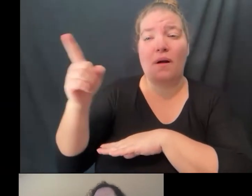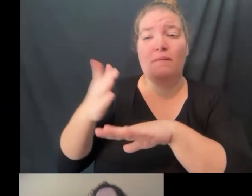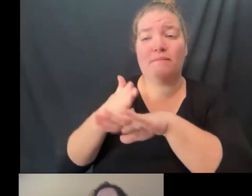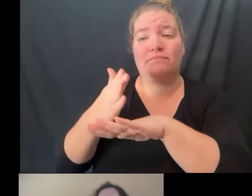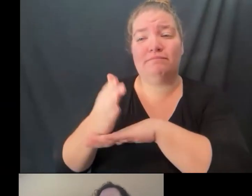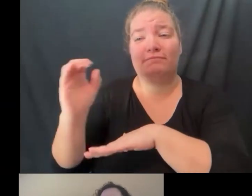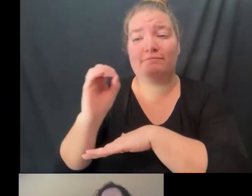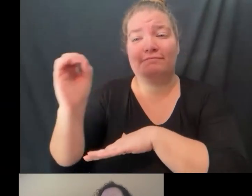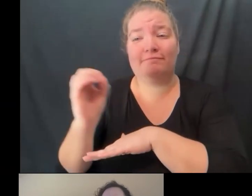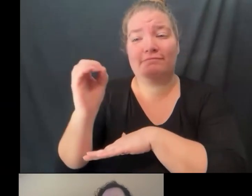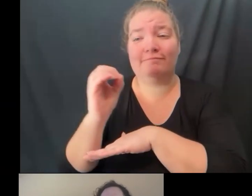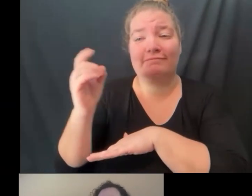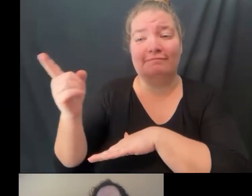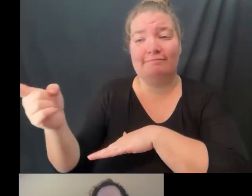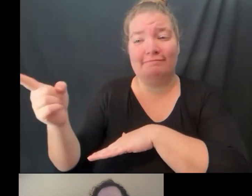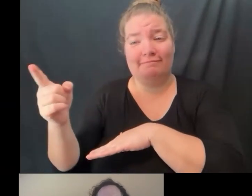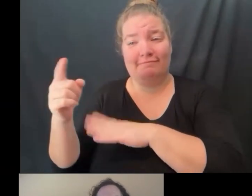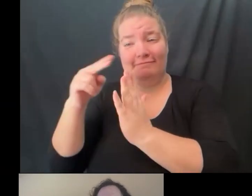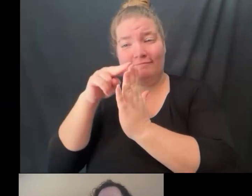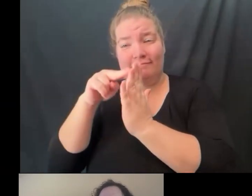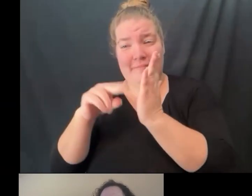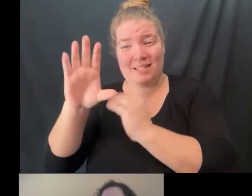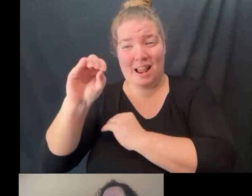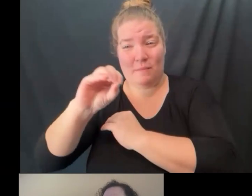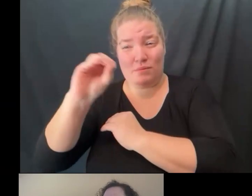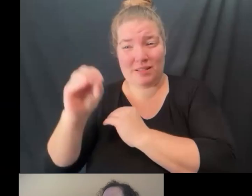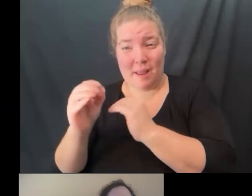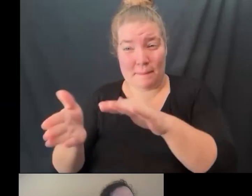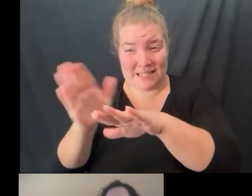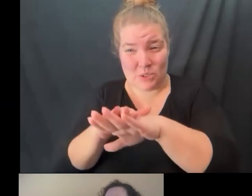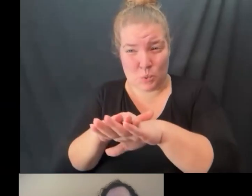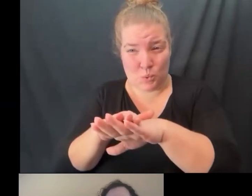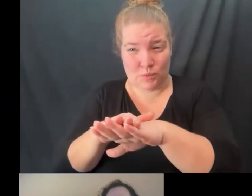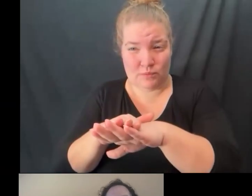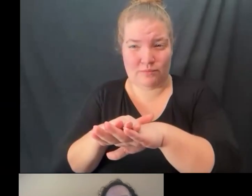the exclusion was if at least 50% of the content was updated, not at all here.